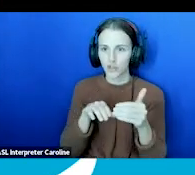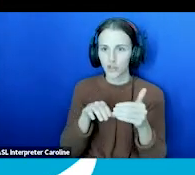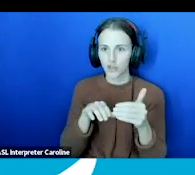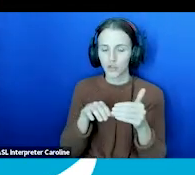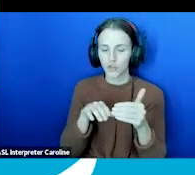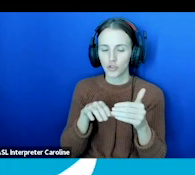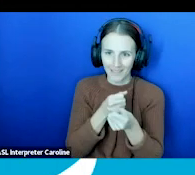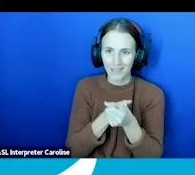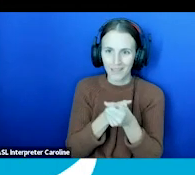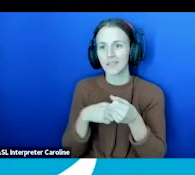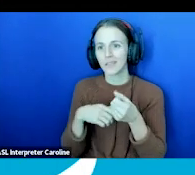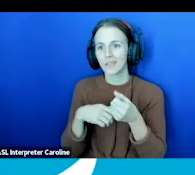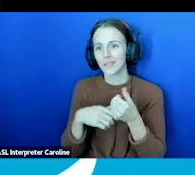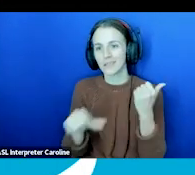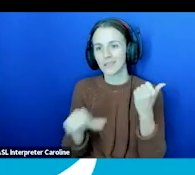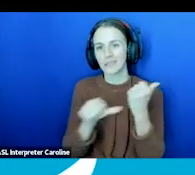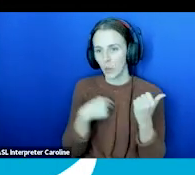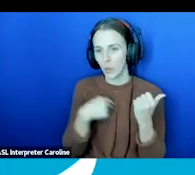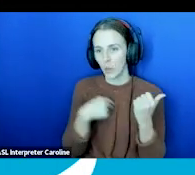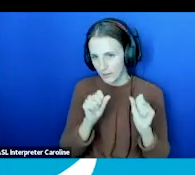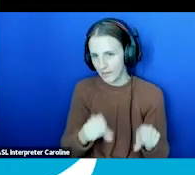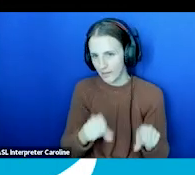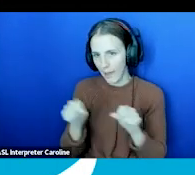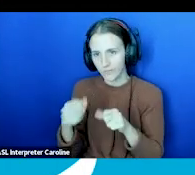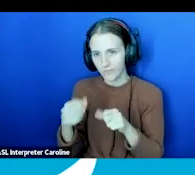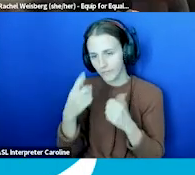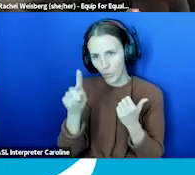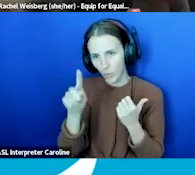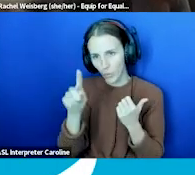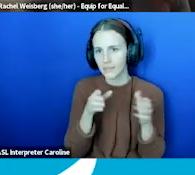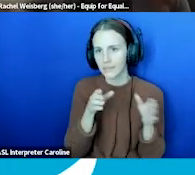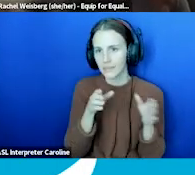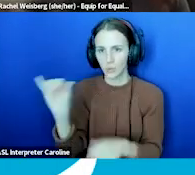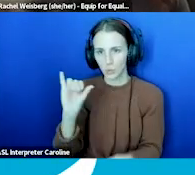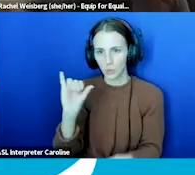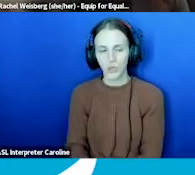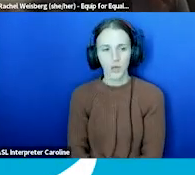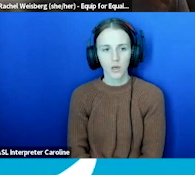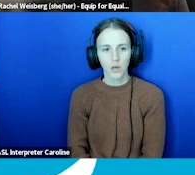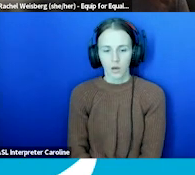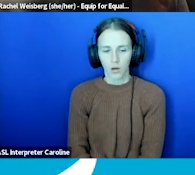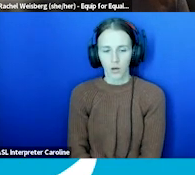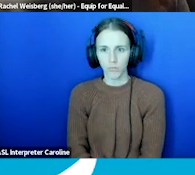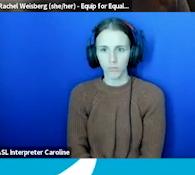HAPPY TO TALK ANY FAMILIES ABOUT THAT AND PROVIDE AS MUCH ADVOCACY ON